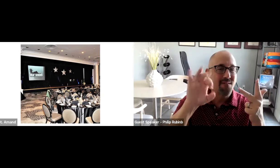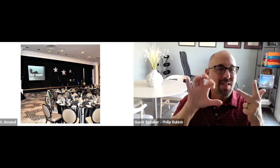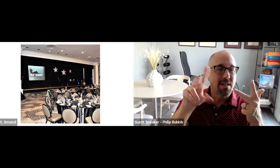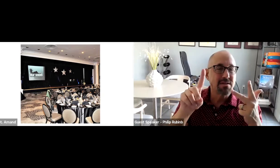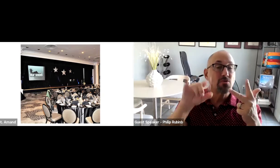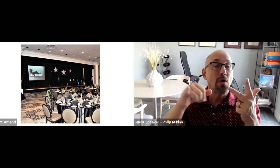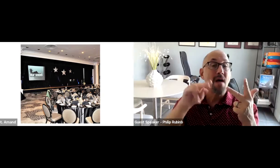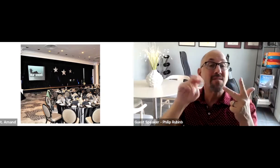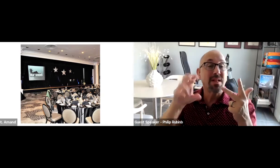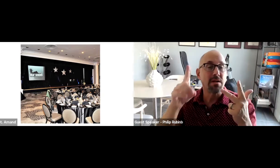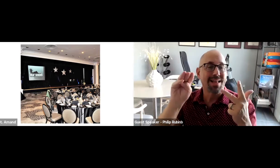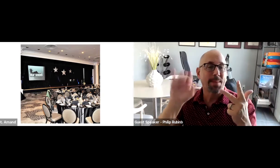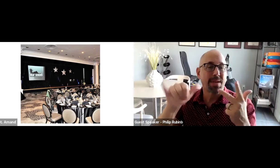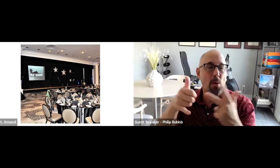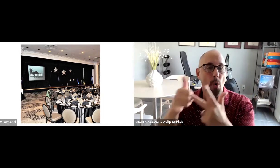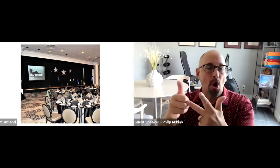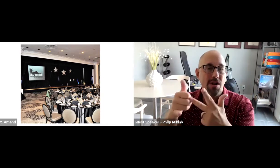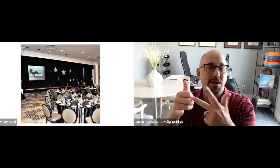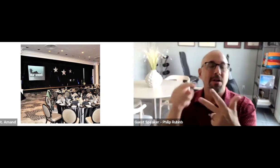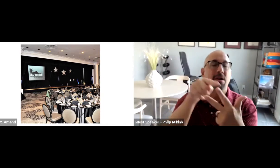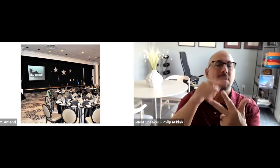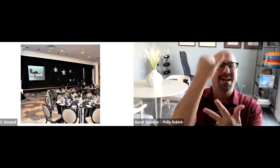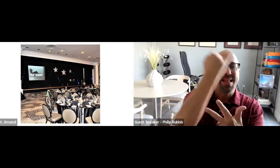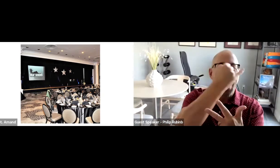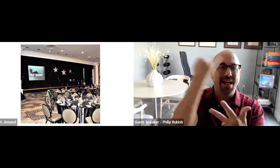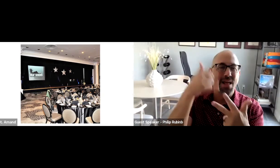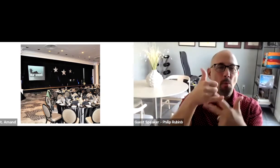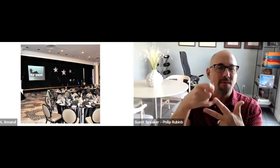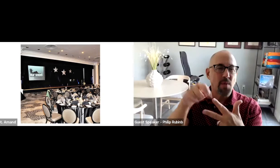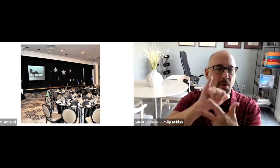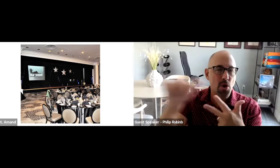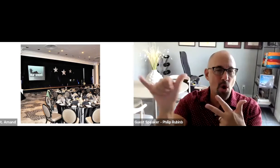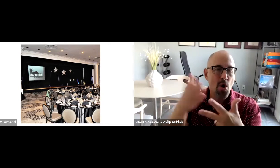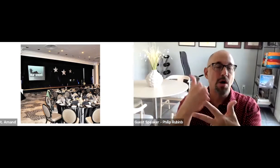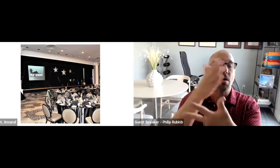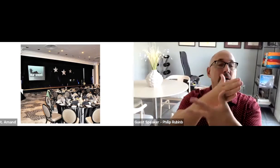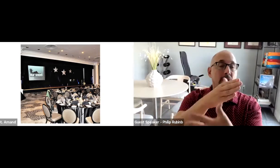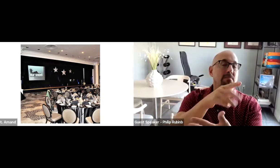and the third was Julianna Field. Julianna Field won an Emmy,